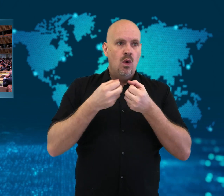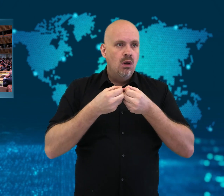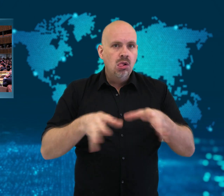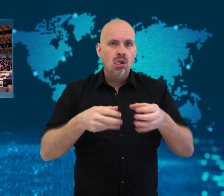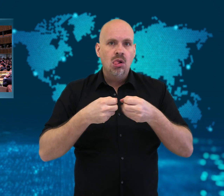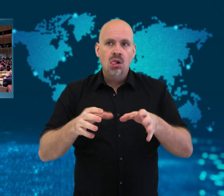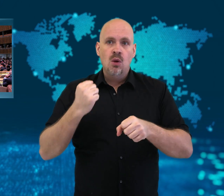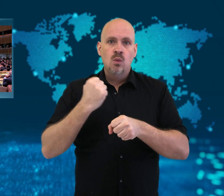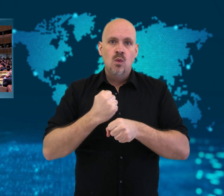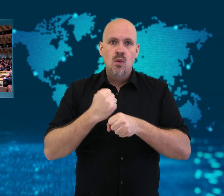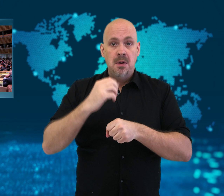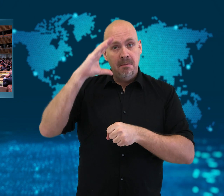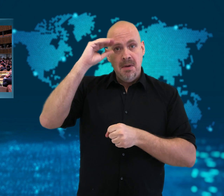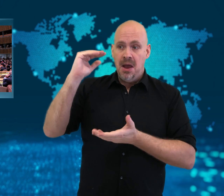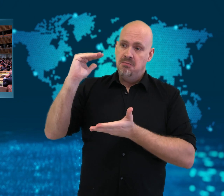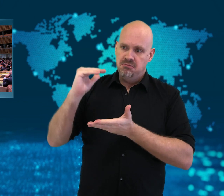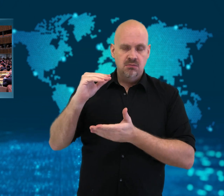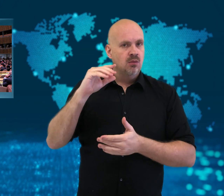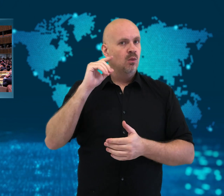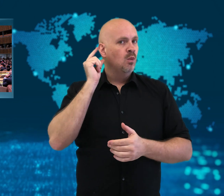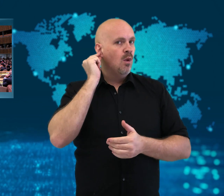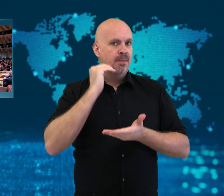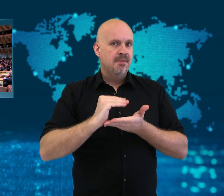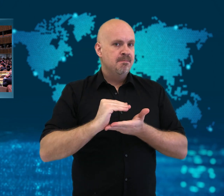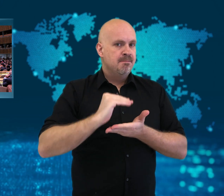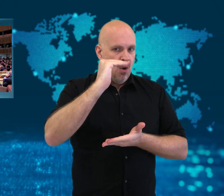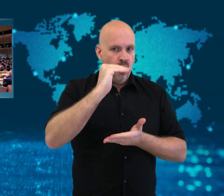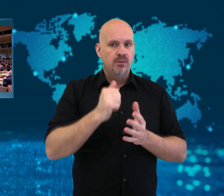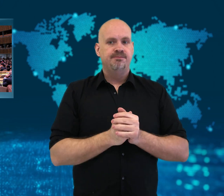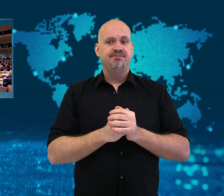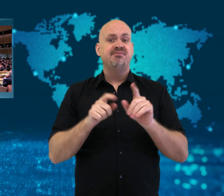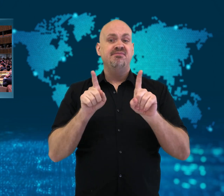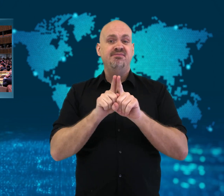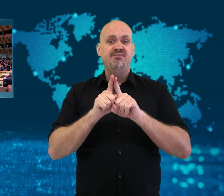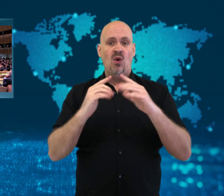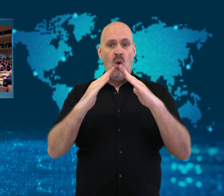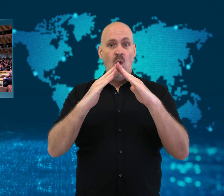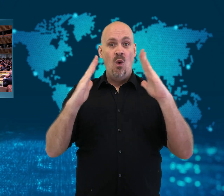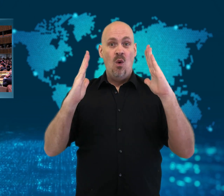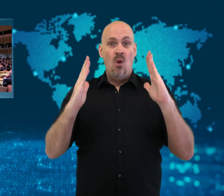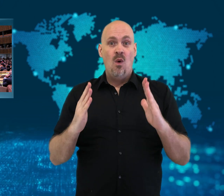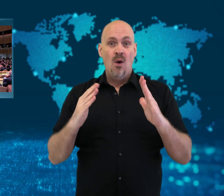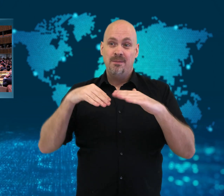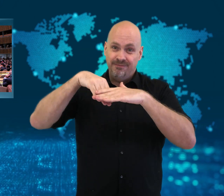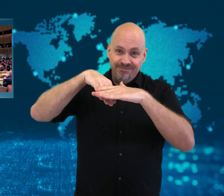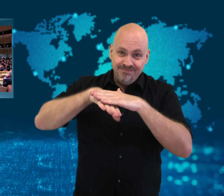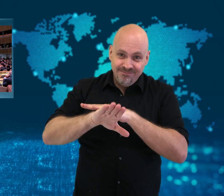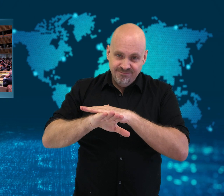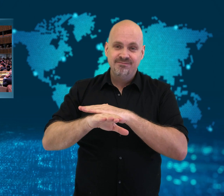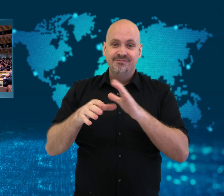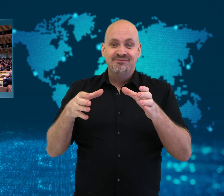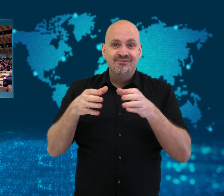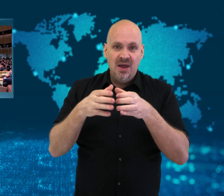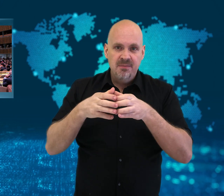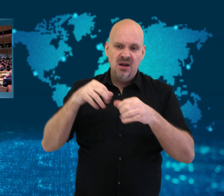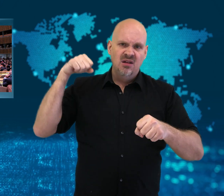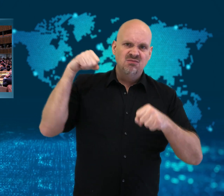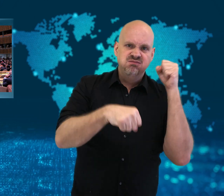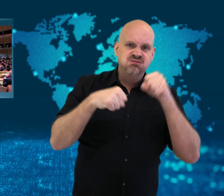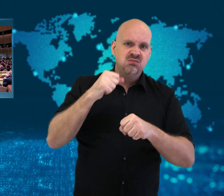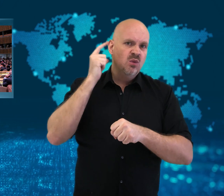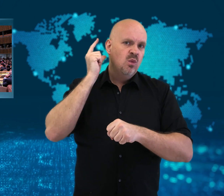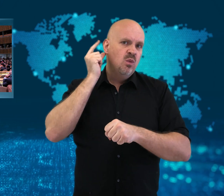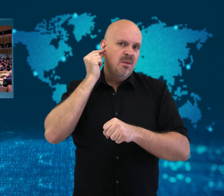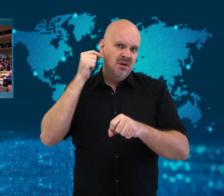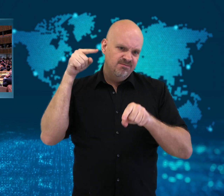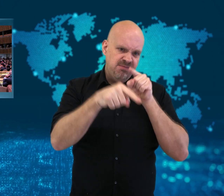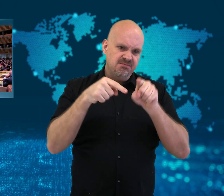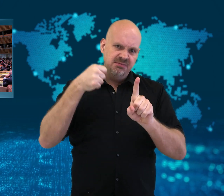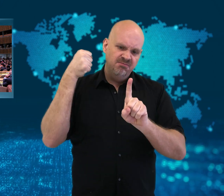they discussed the impact of the COVID-19 pandemic on women.